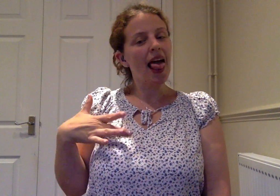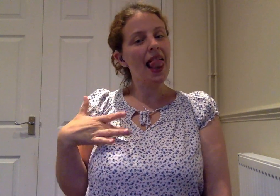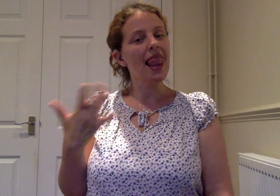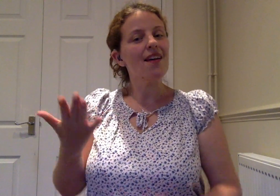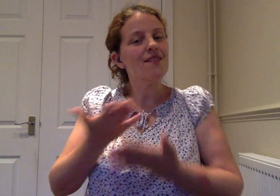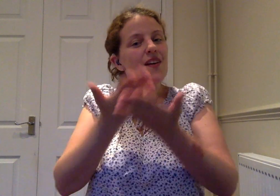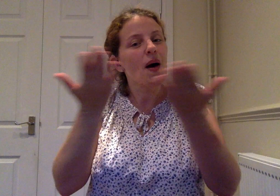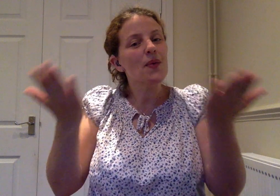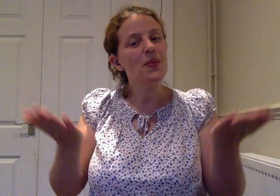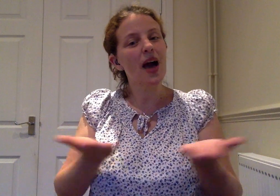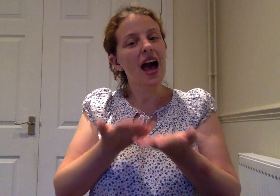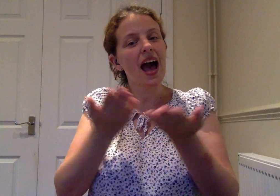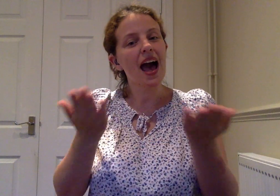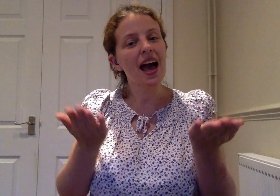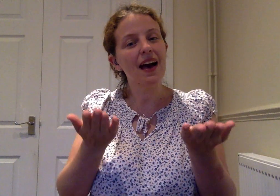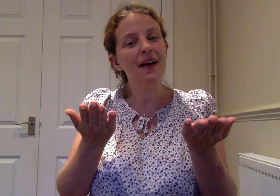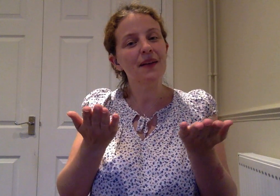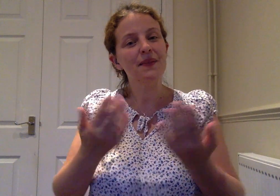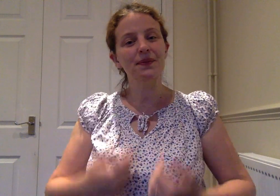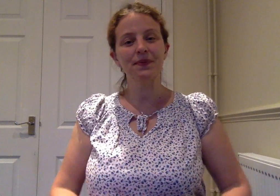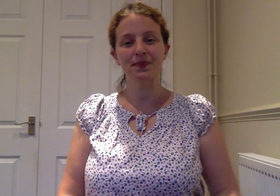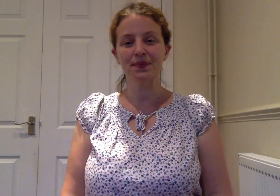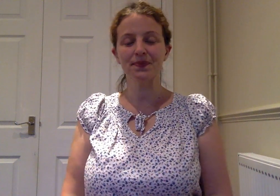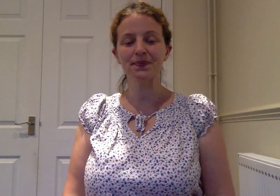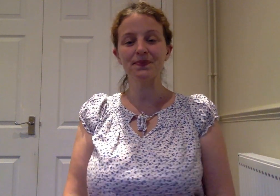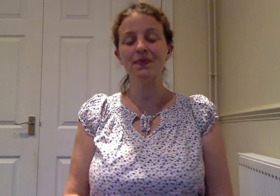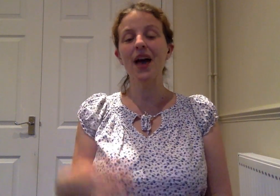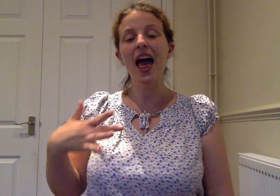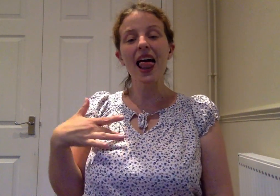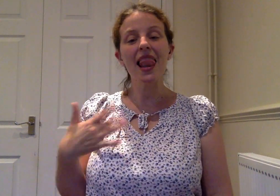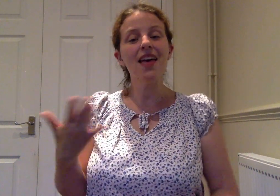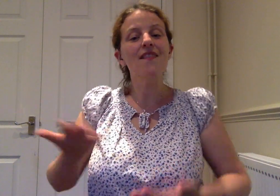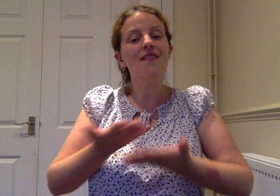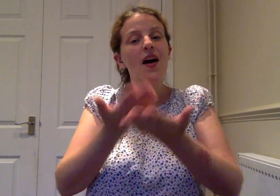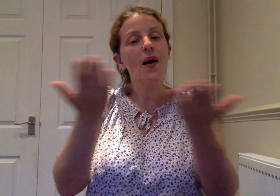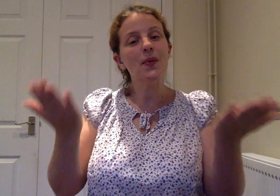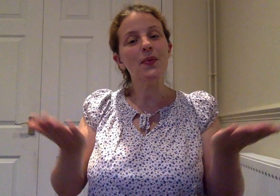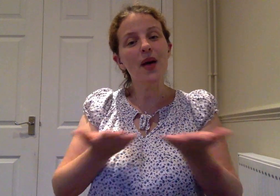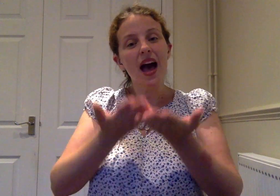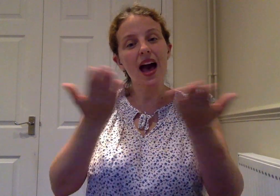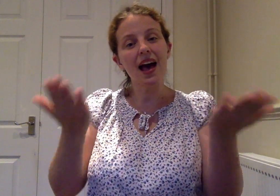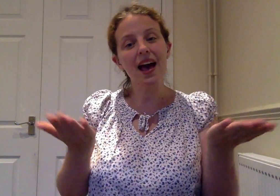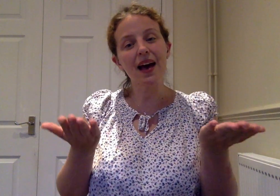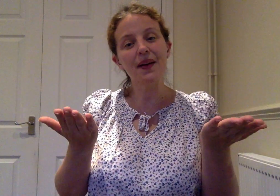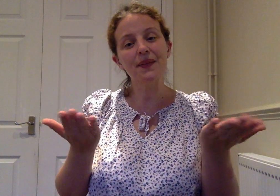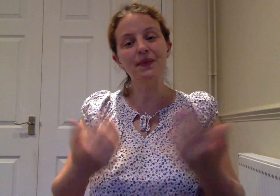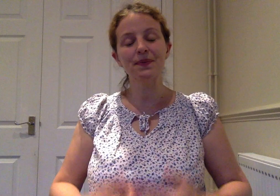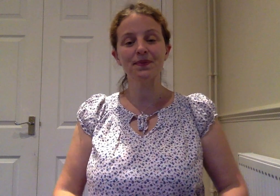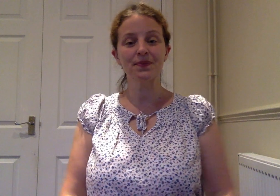Live where?